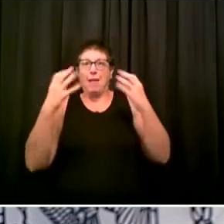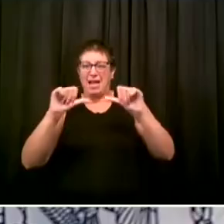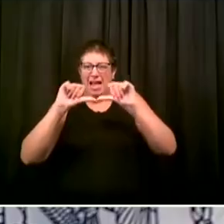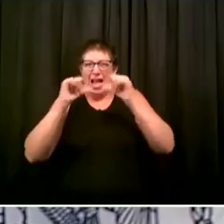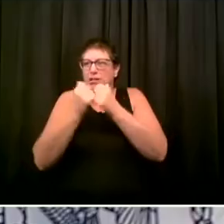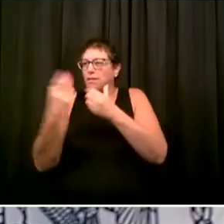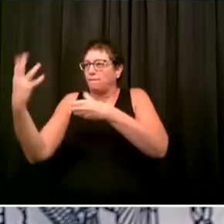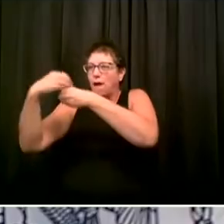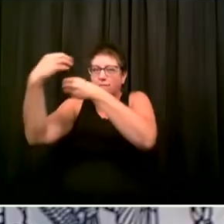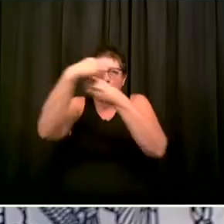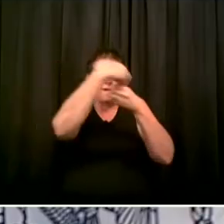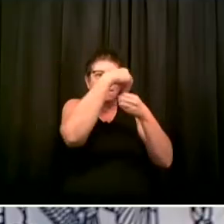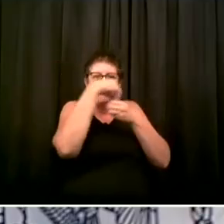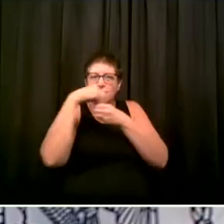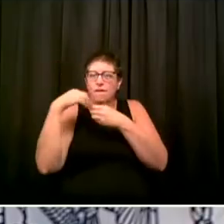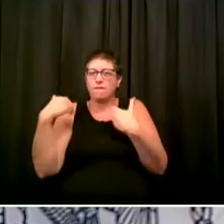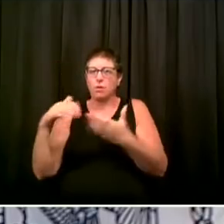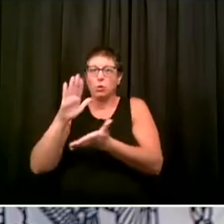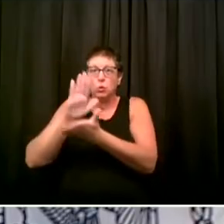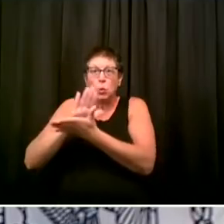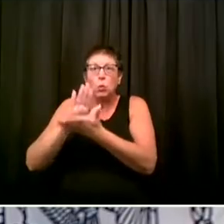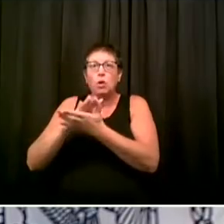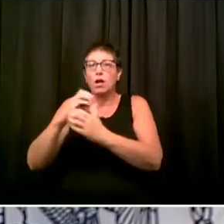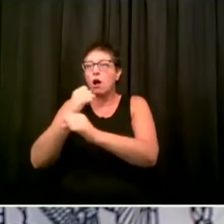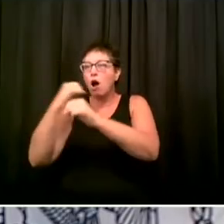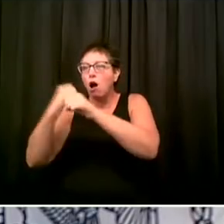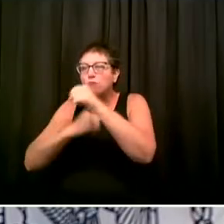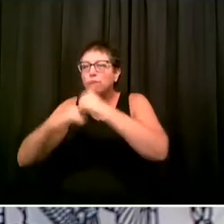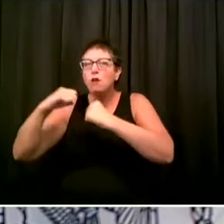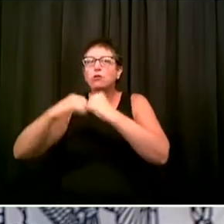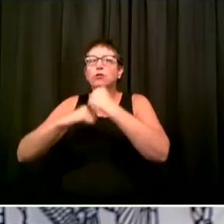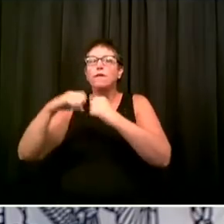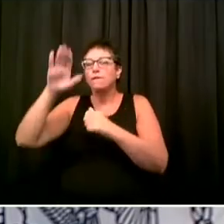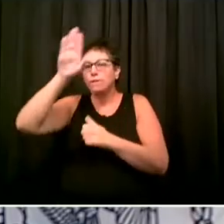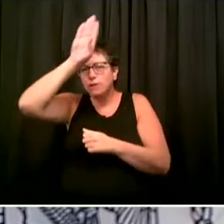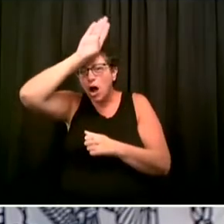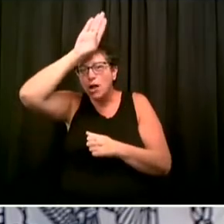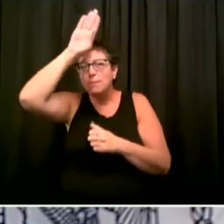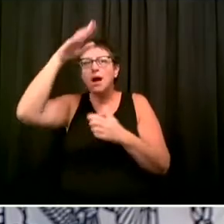CFY A NOT JUST CUSTODIAL STAFF,